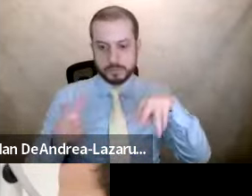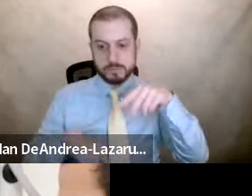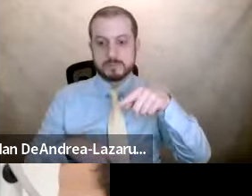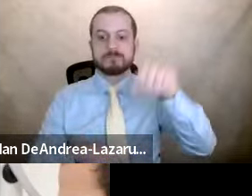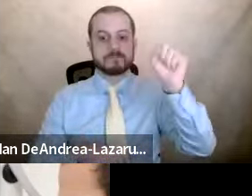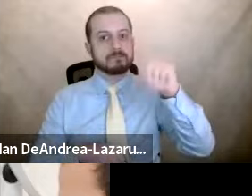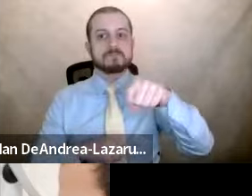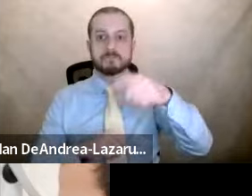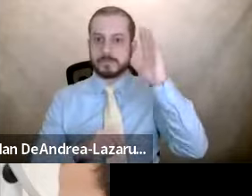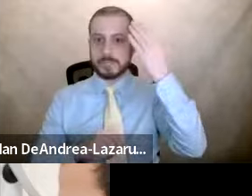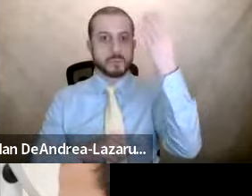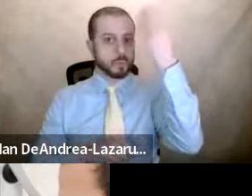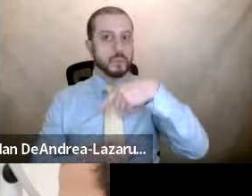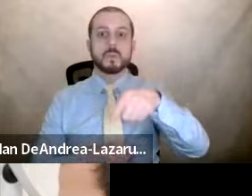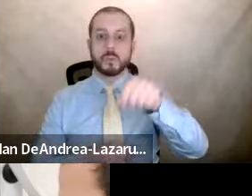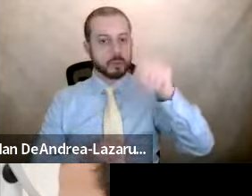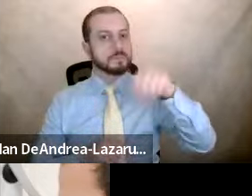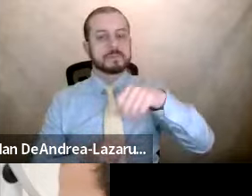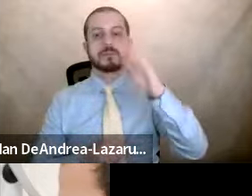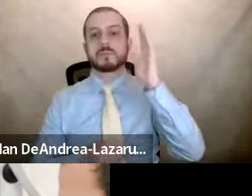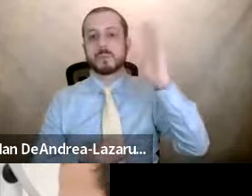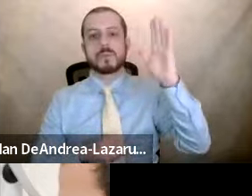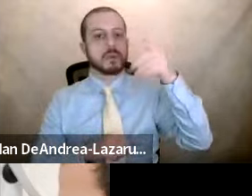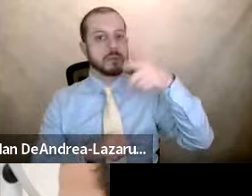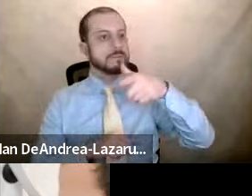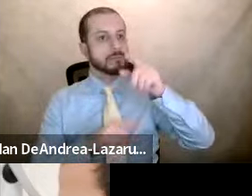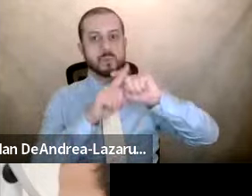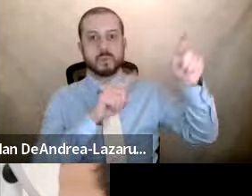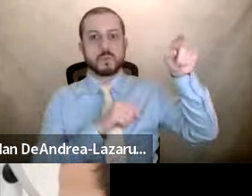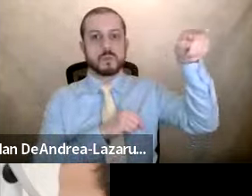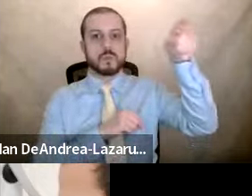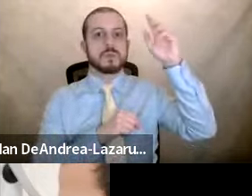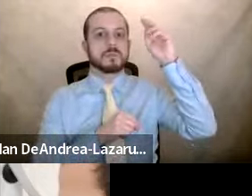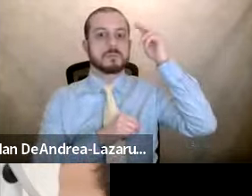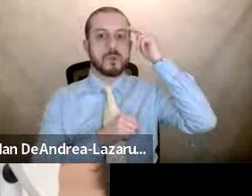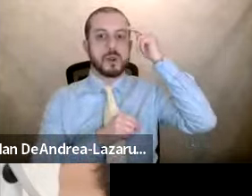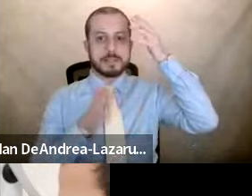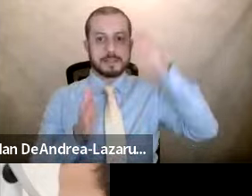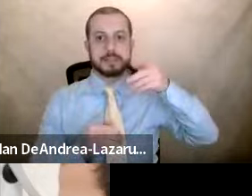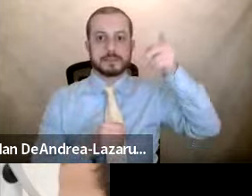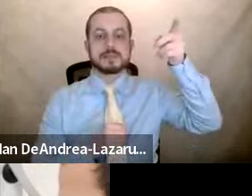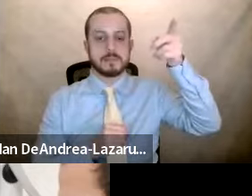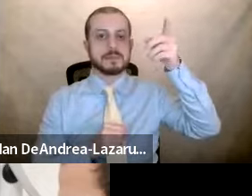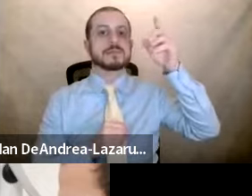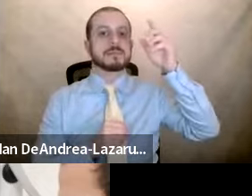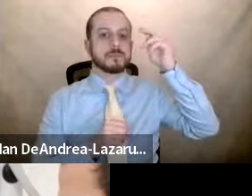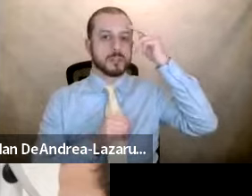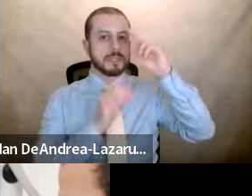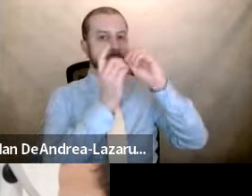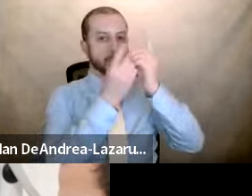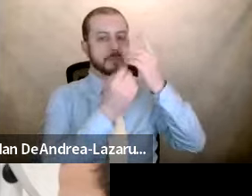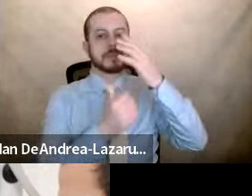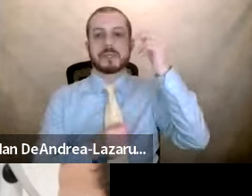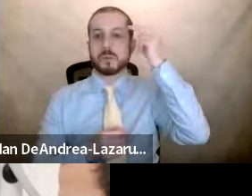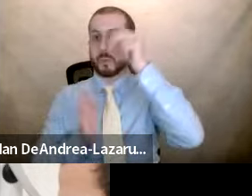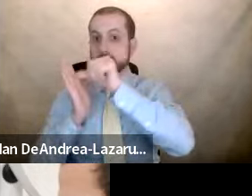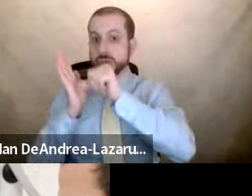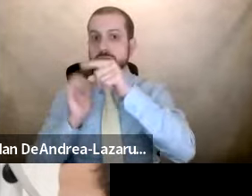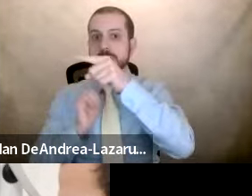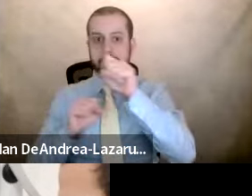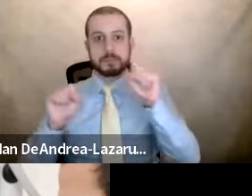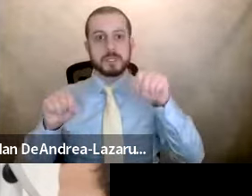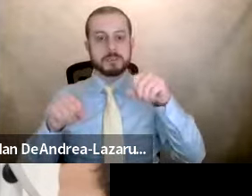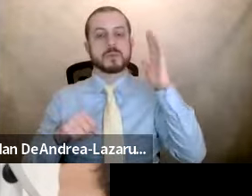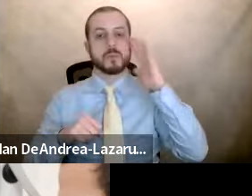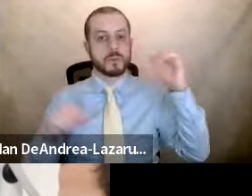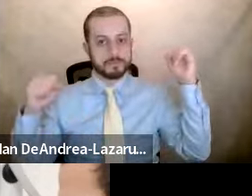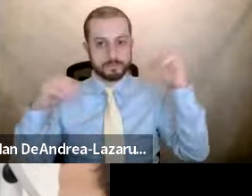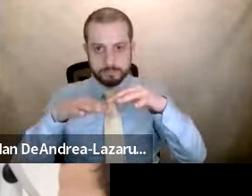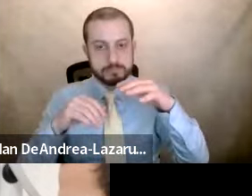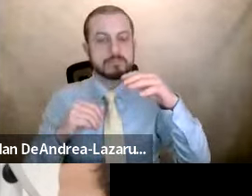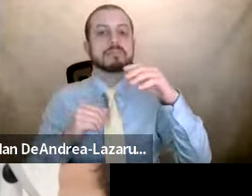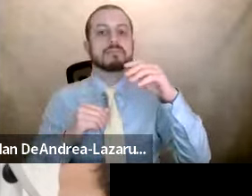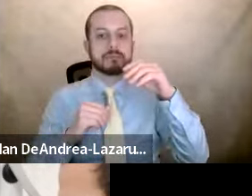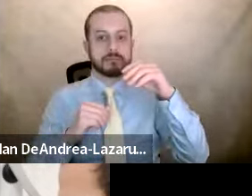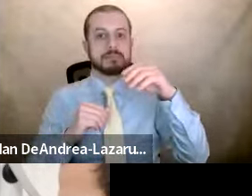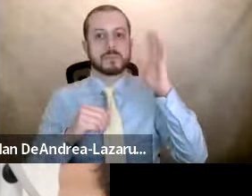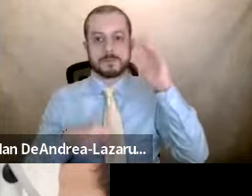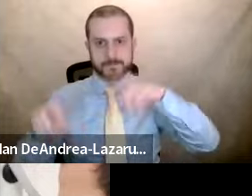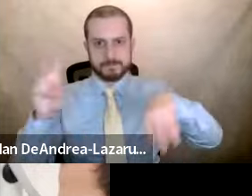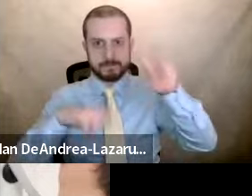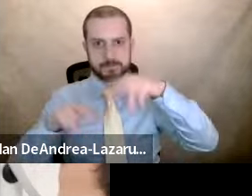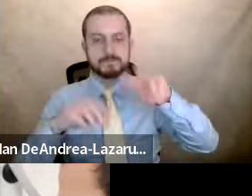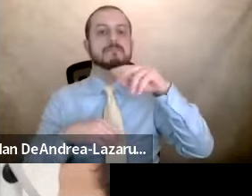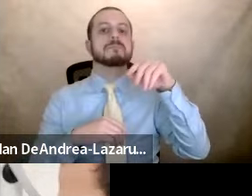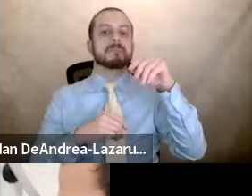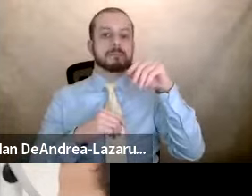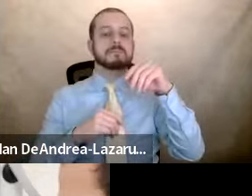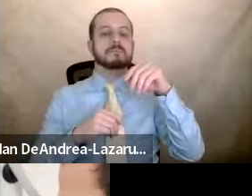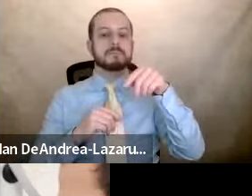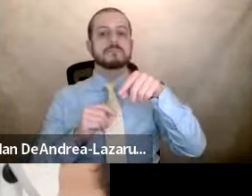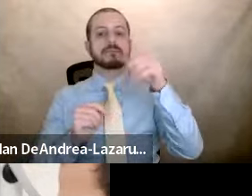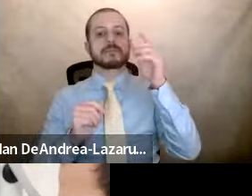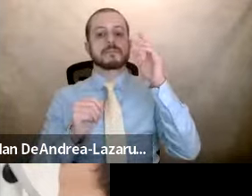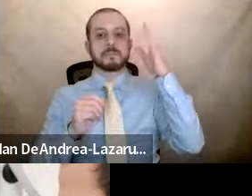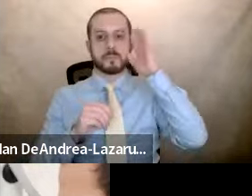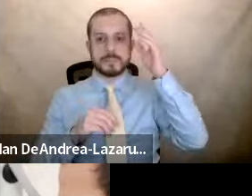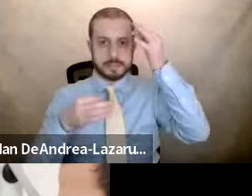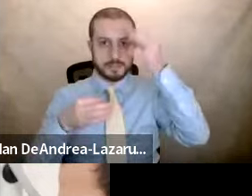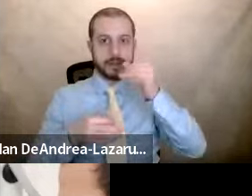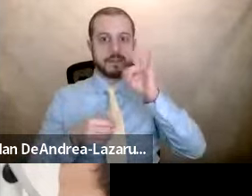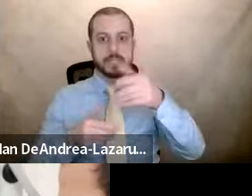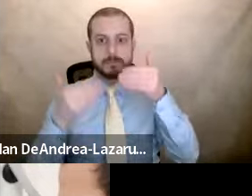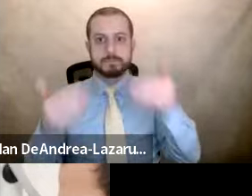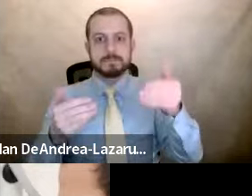Obviously that's what you're going to want to do. We would of course rather that an ambulance take them, but however they get there, they get there.